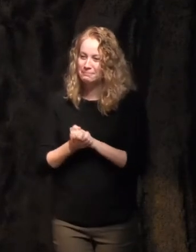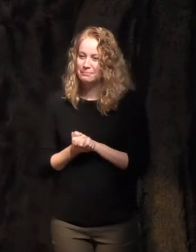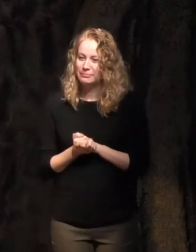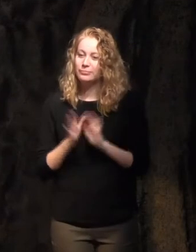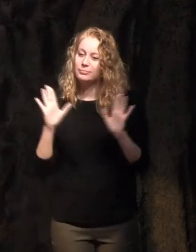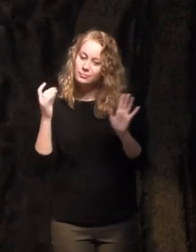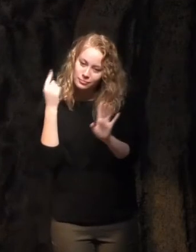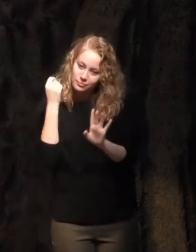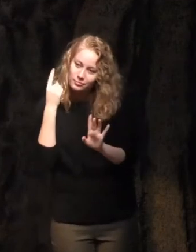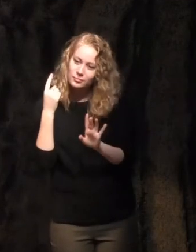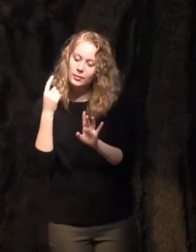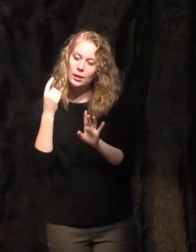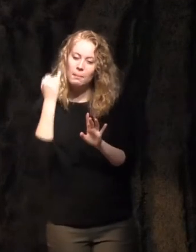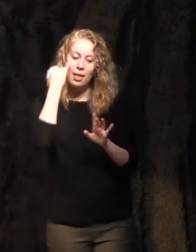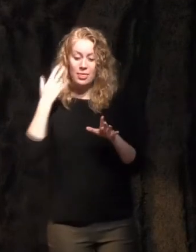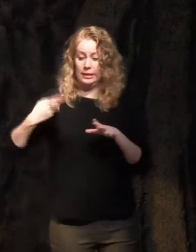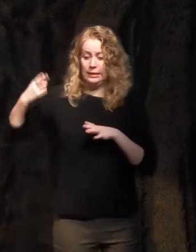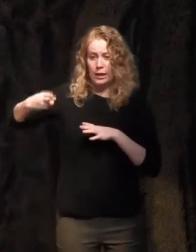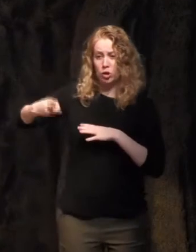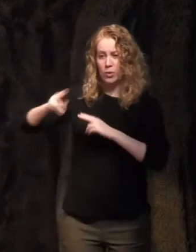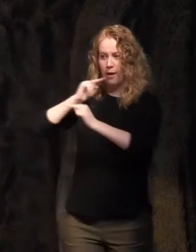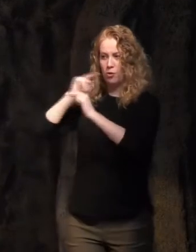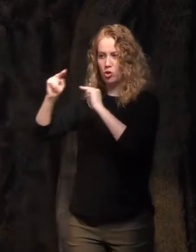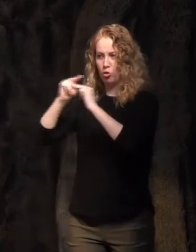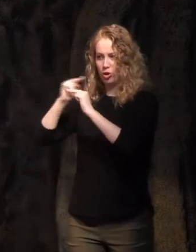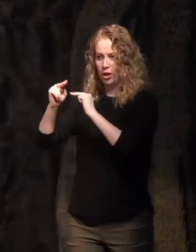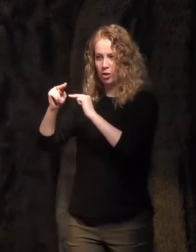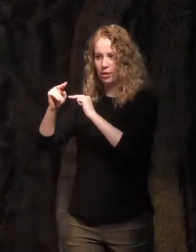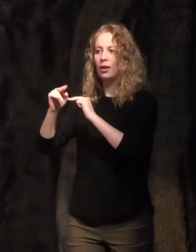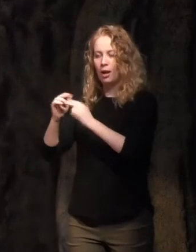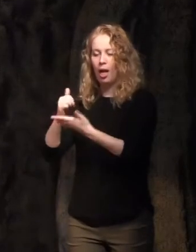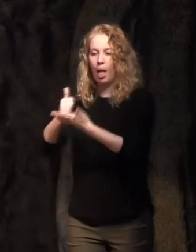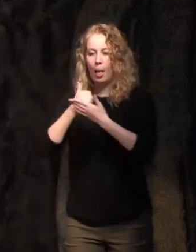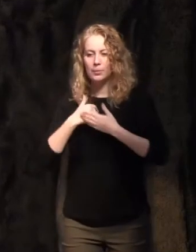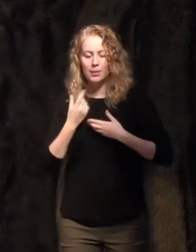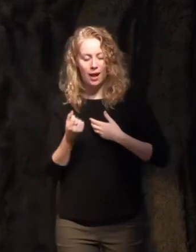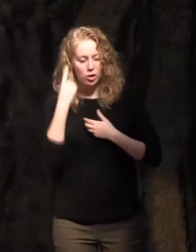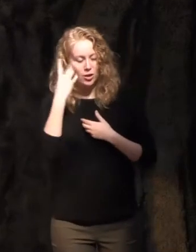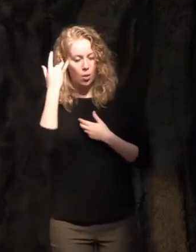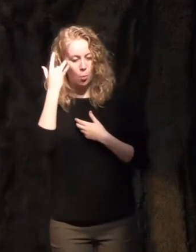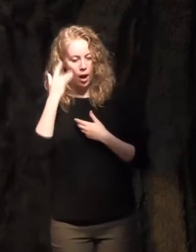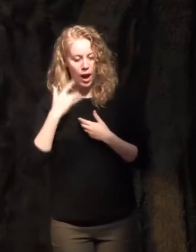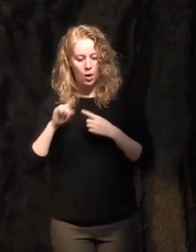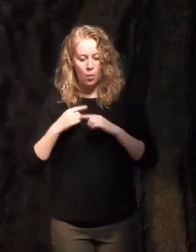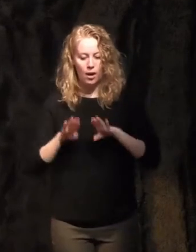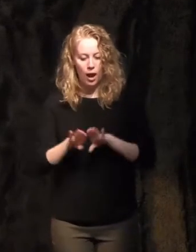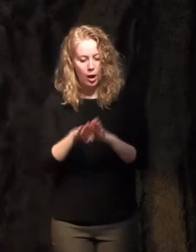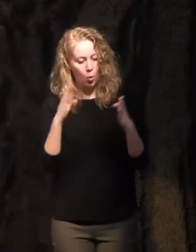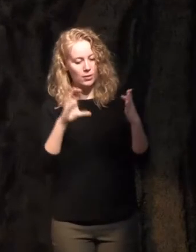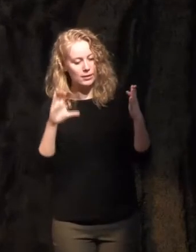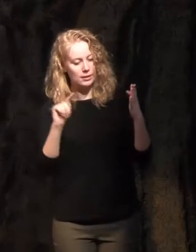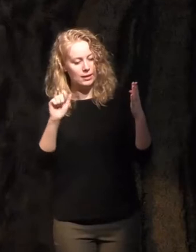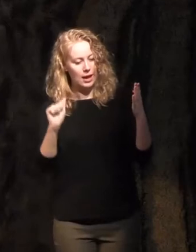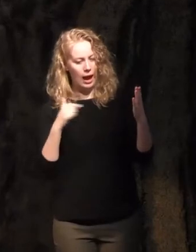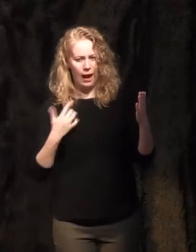But it is thinking about this history that helps me understand why when I open the CTA, I feel like I'm reading a list